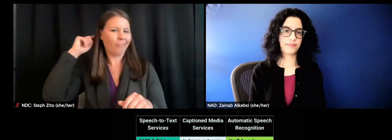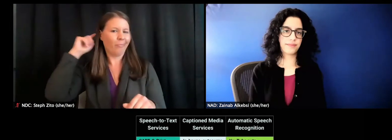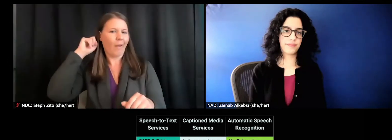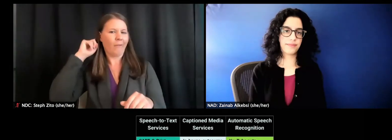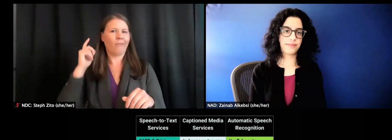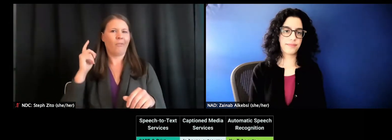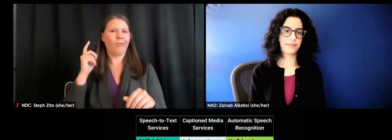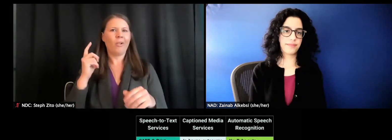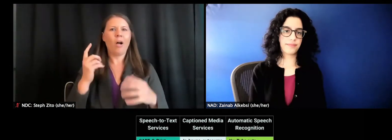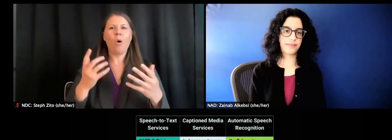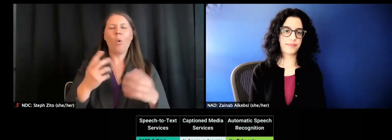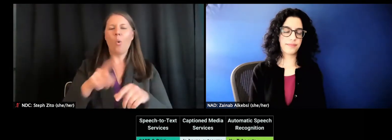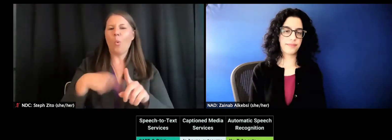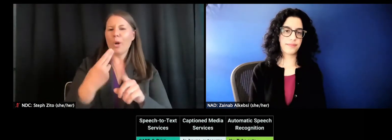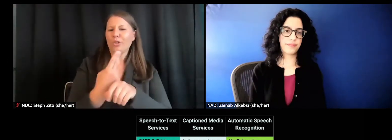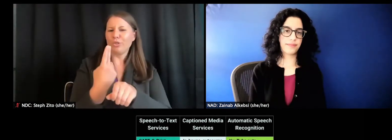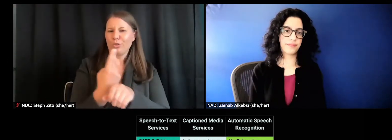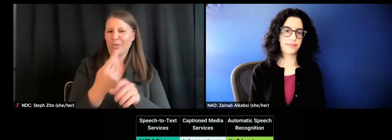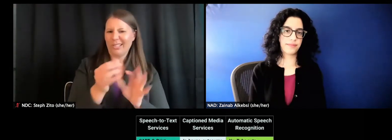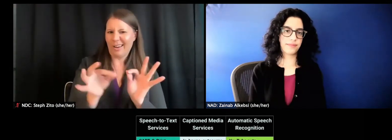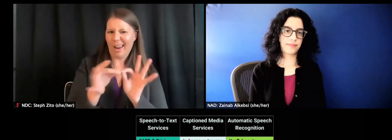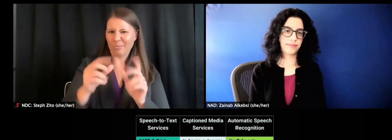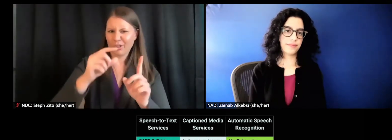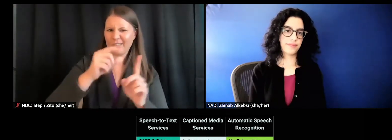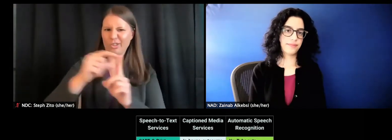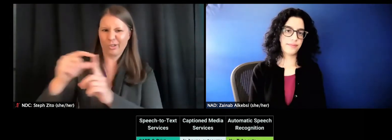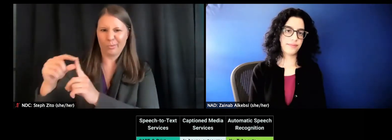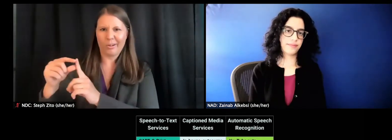It is important to be mindful when